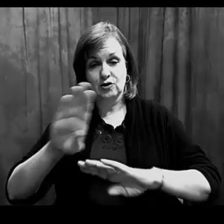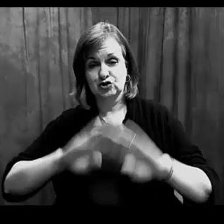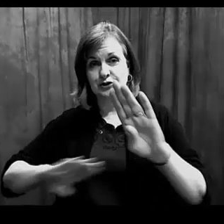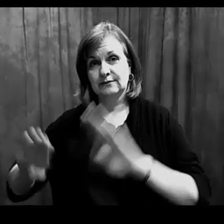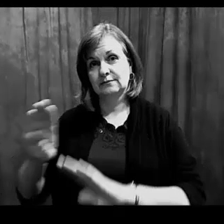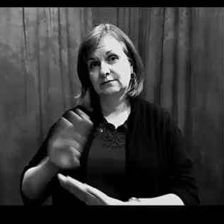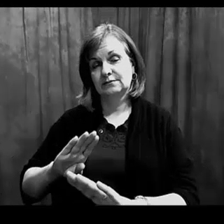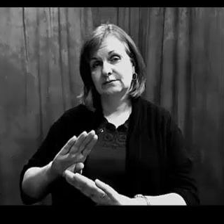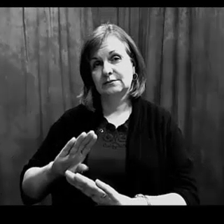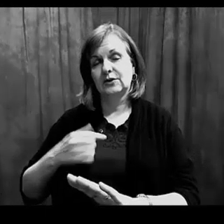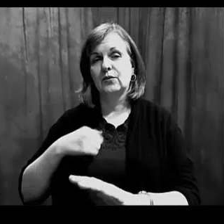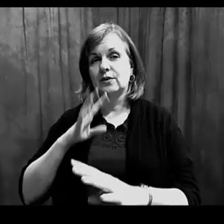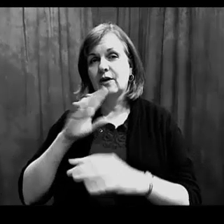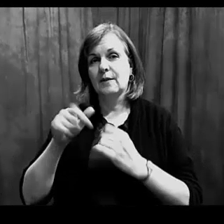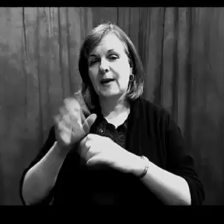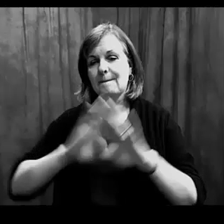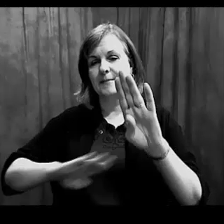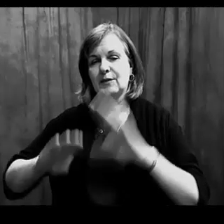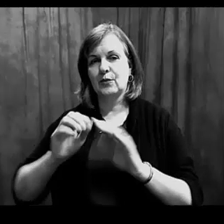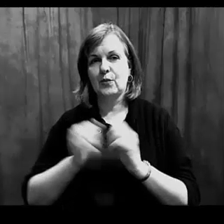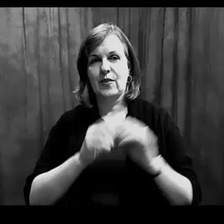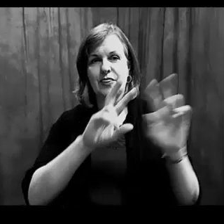So when we look at and biology